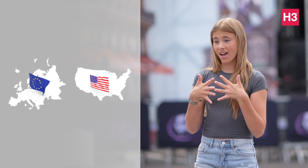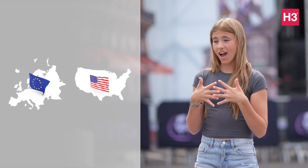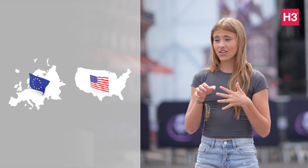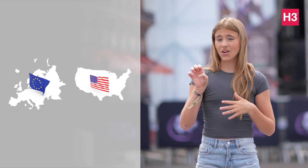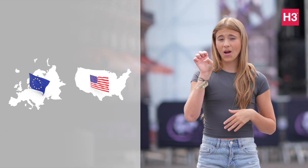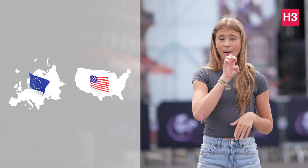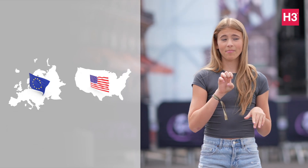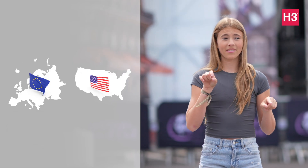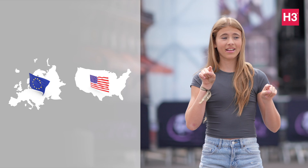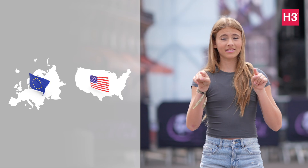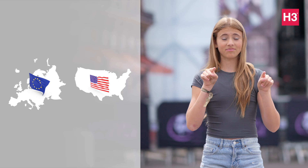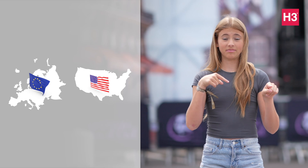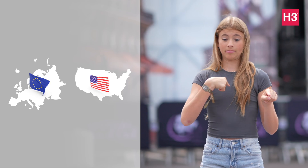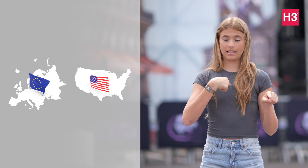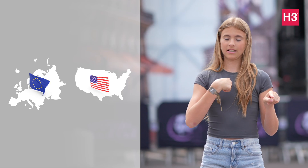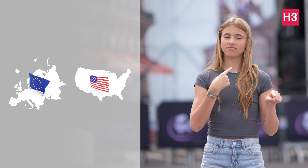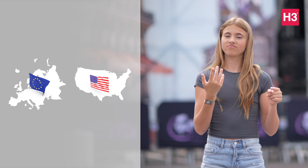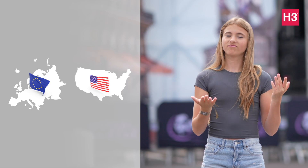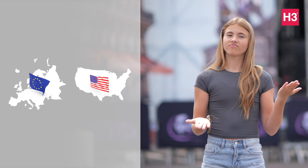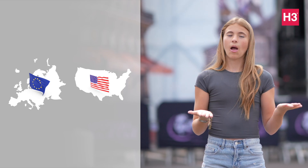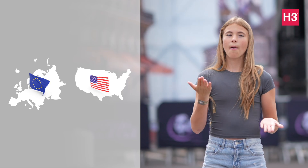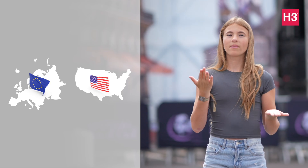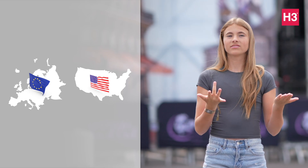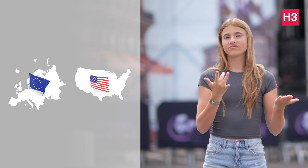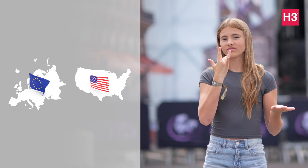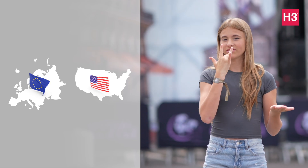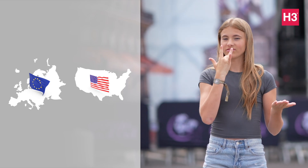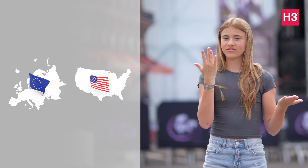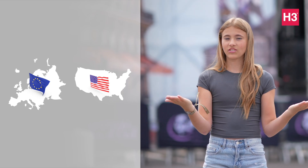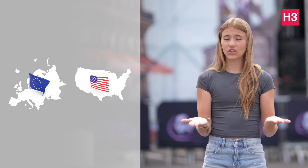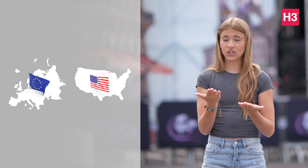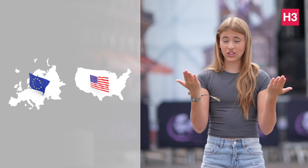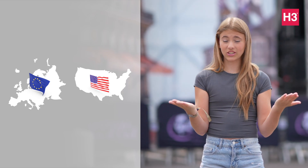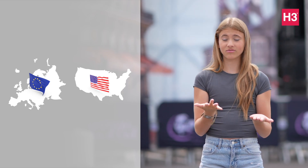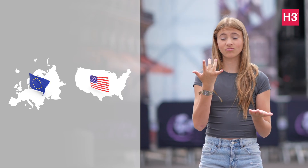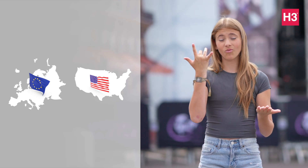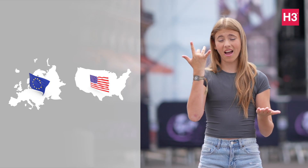America or Europe? I’d probably choose Europe.